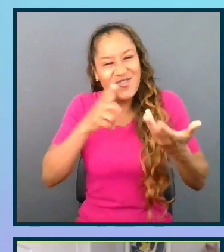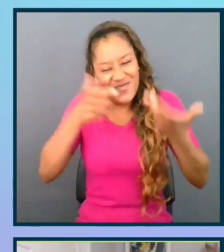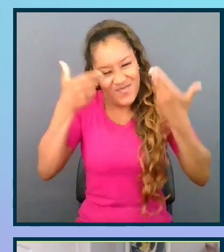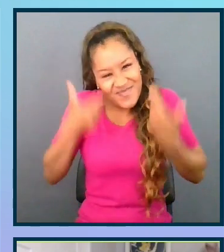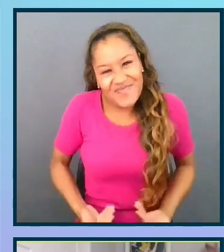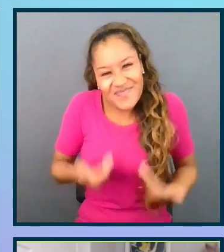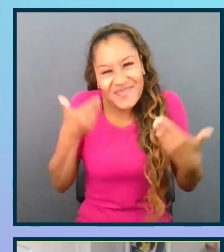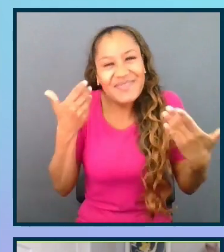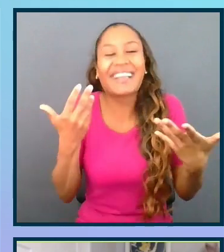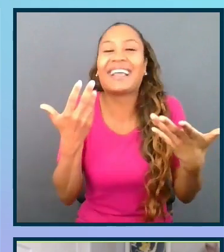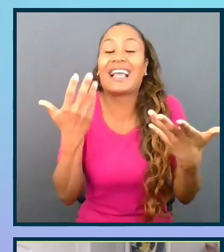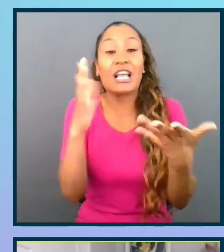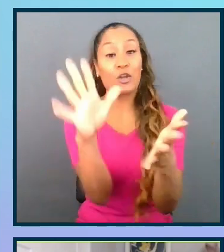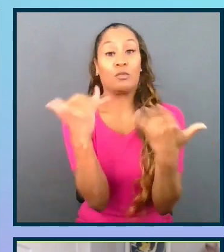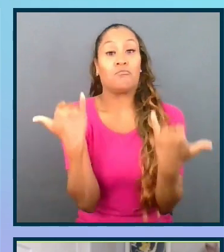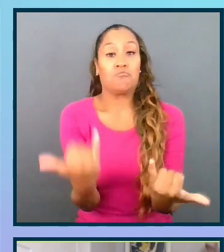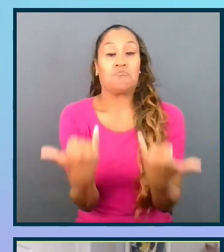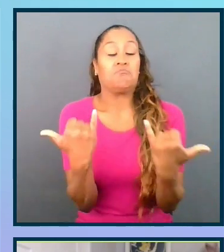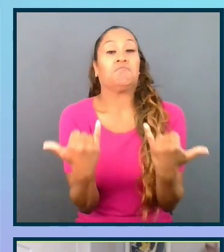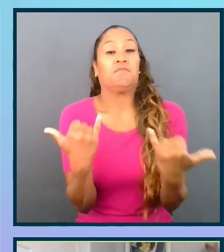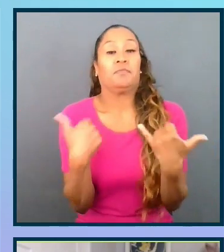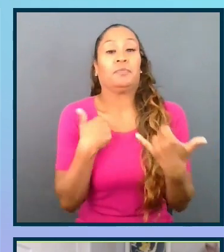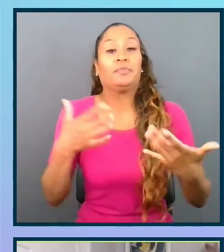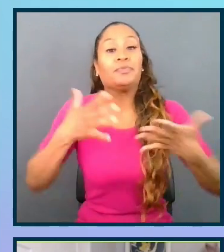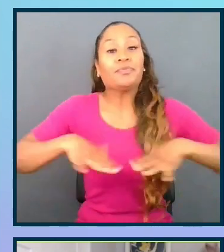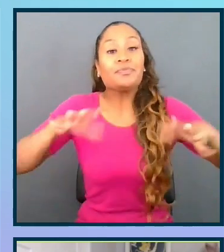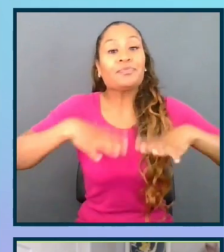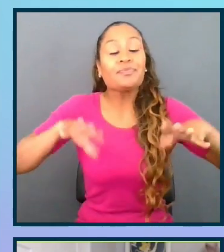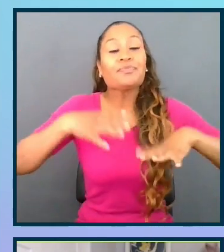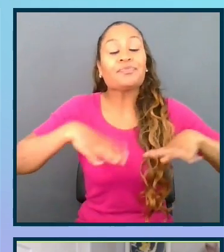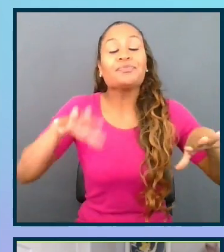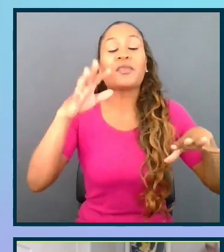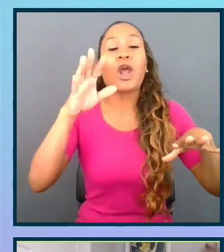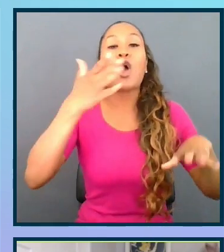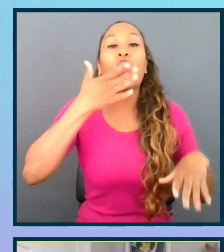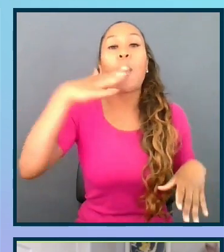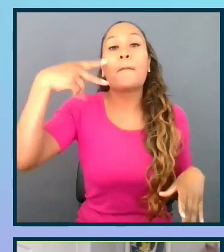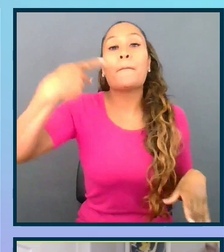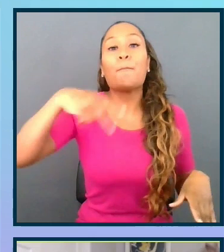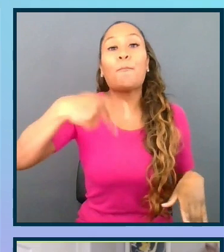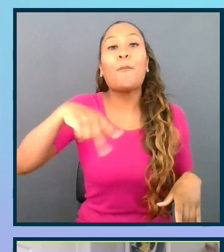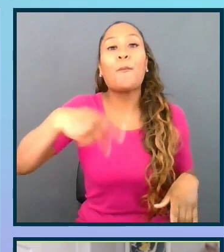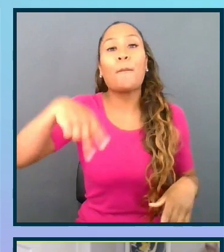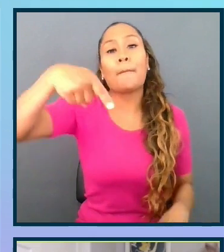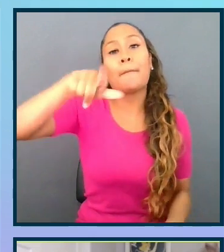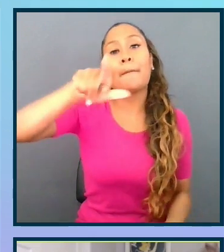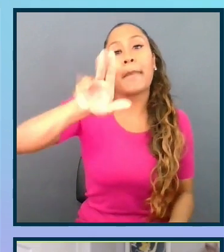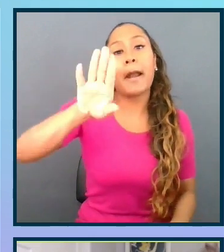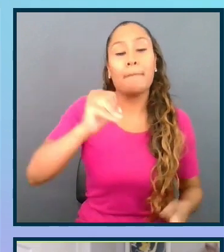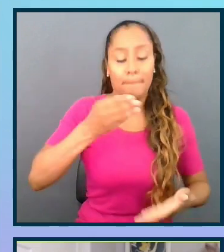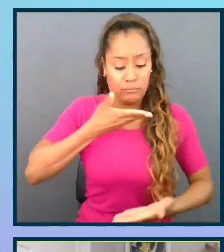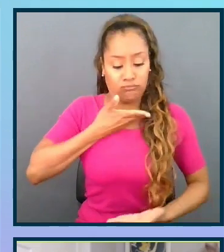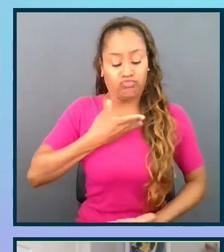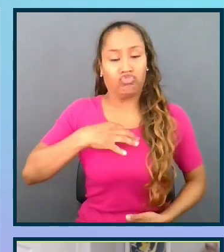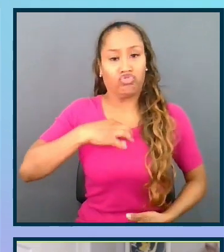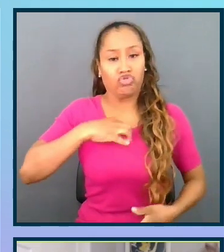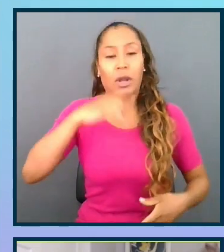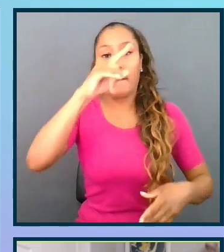And today, I am wearing a purple, plum-colored shirt, a black cardigan.